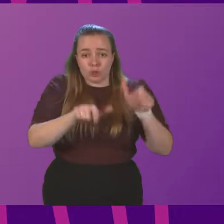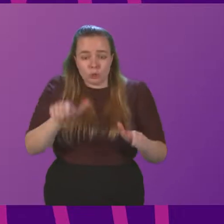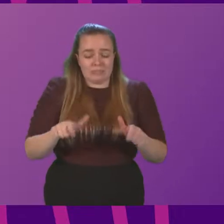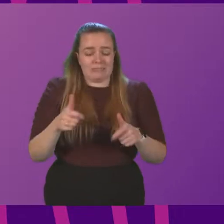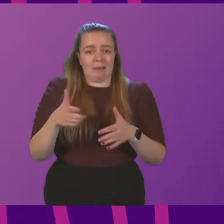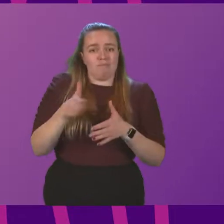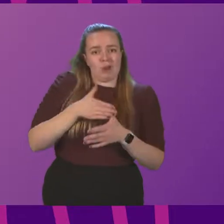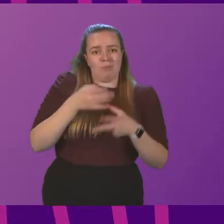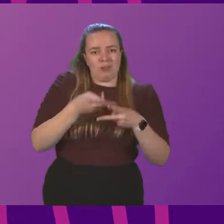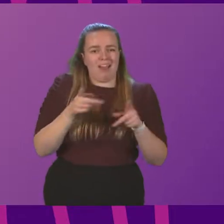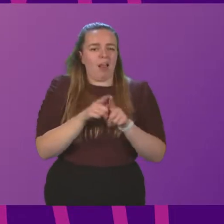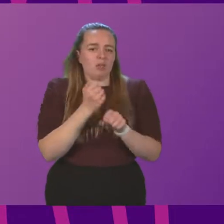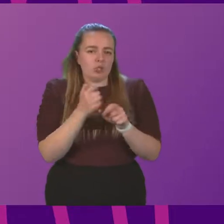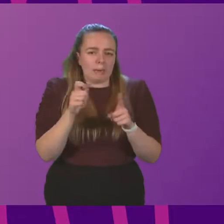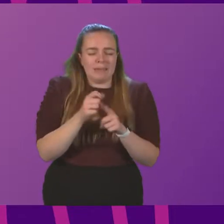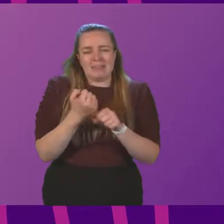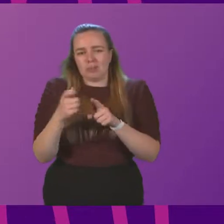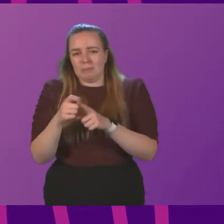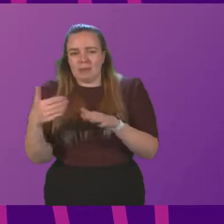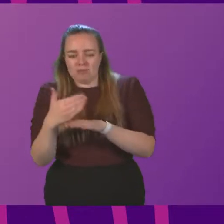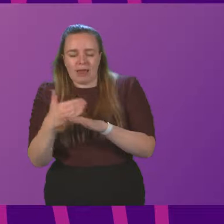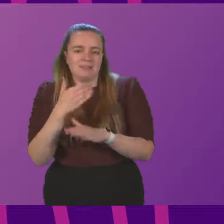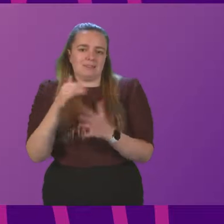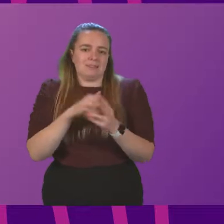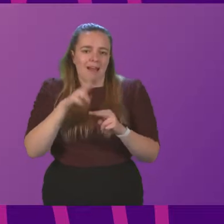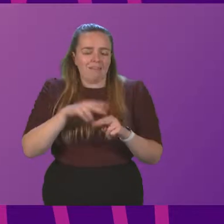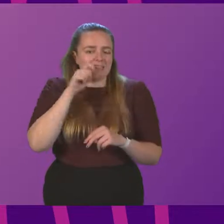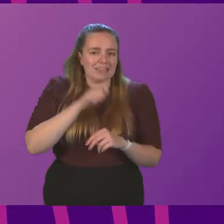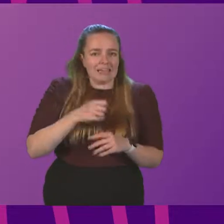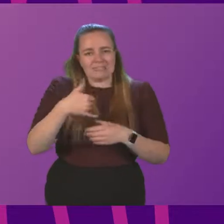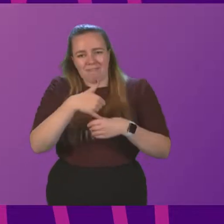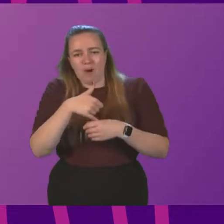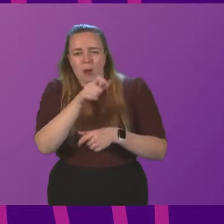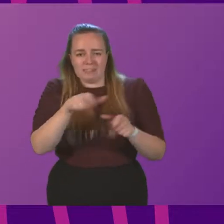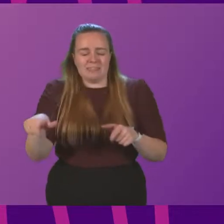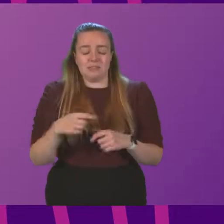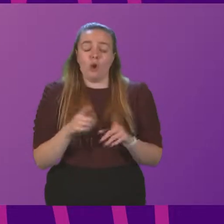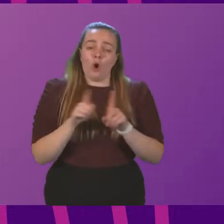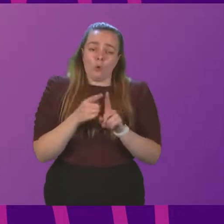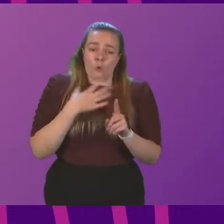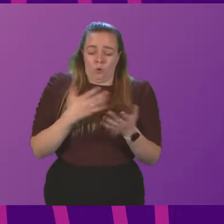such as GPs, GP practice staff, dentists and pharmacists. I also thank our armed